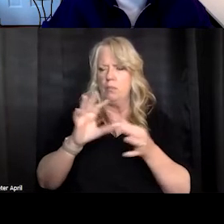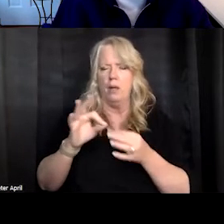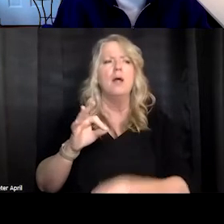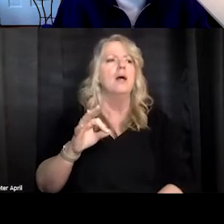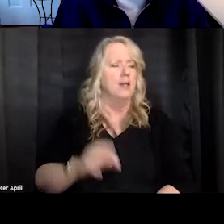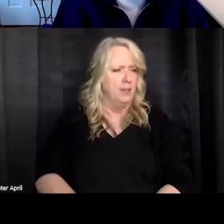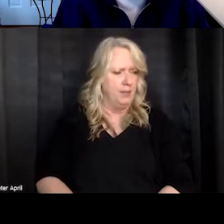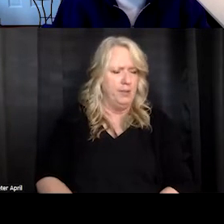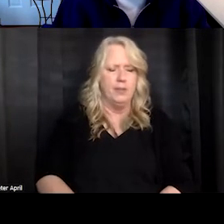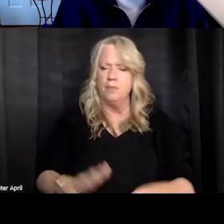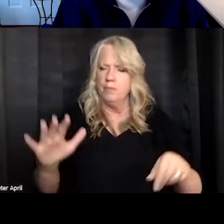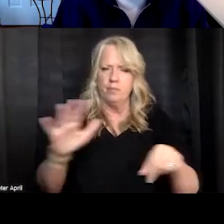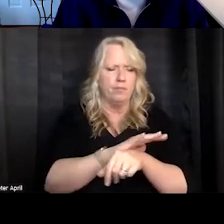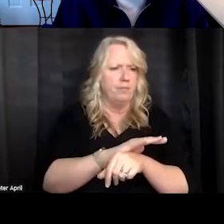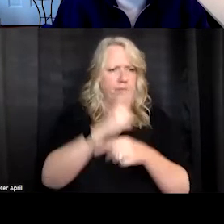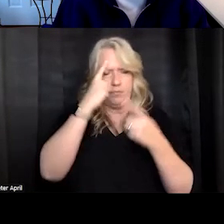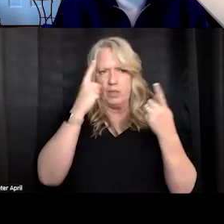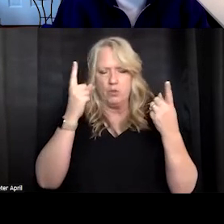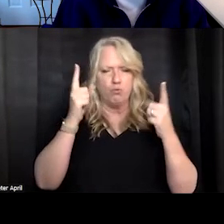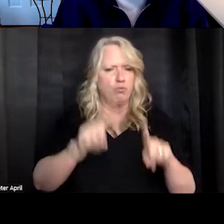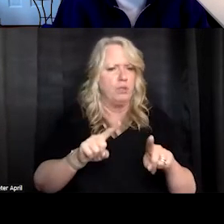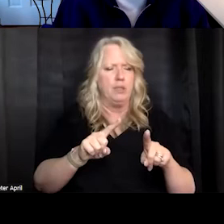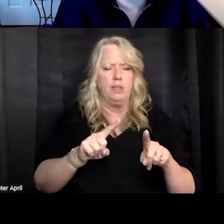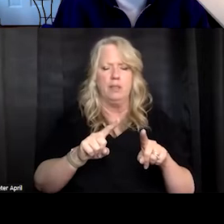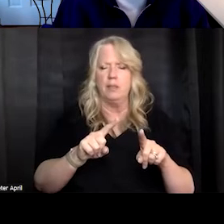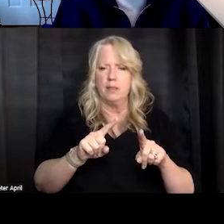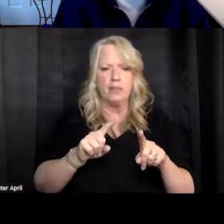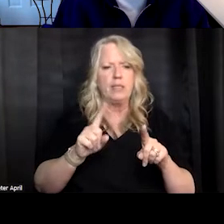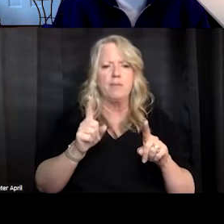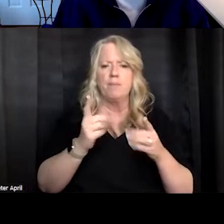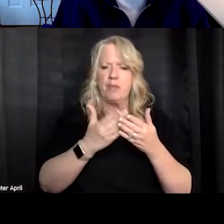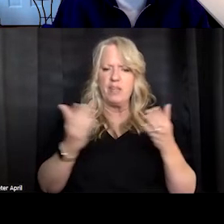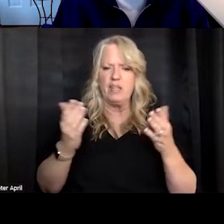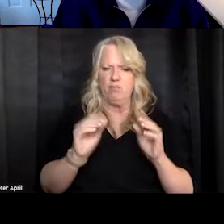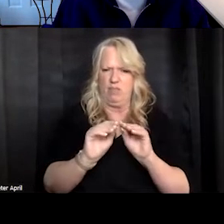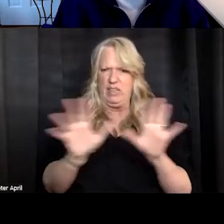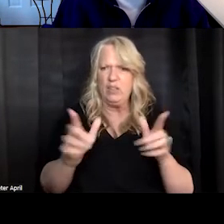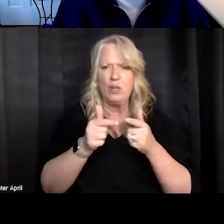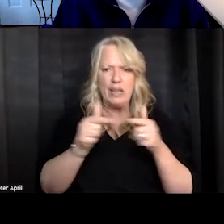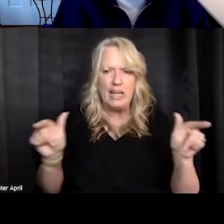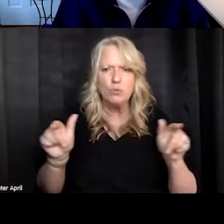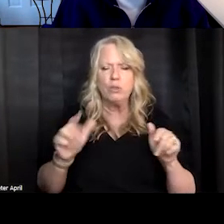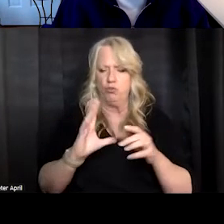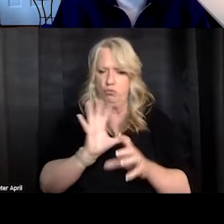, JUST TO RESPOND TO A COUPLE OF THINGS YOU MENTION ED. I COULD NOT AGREE MORE WITH THE IDEA OF --